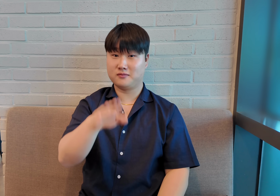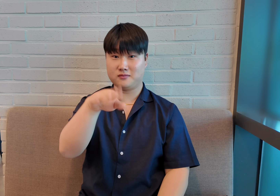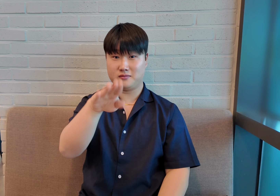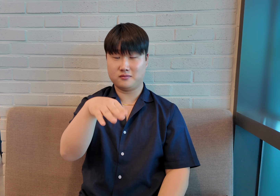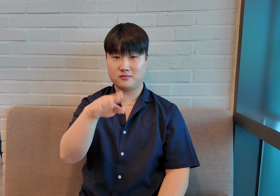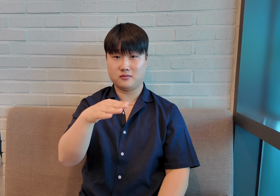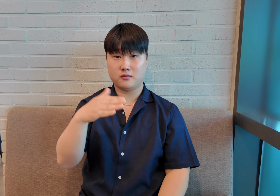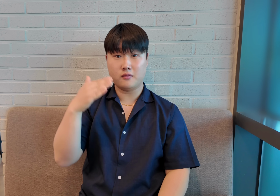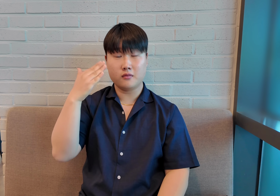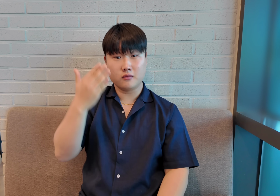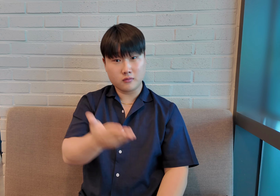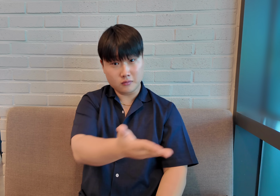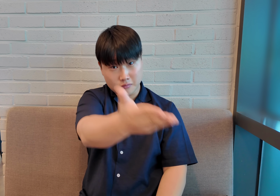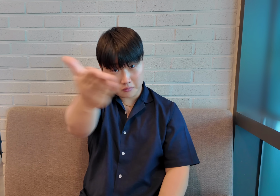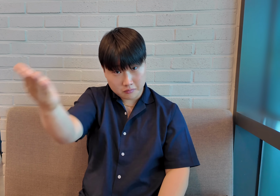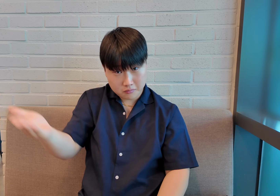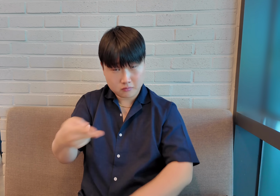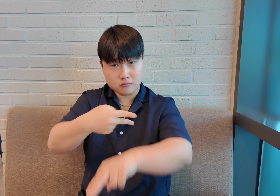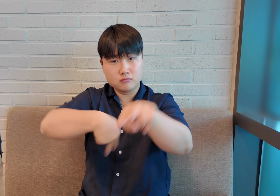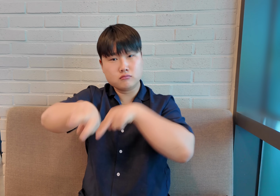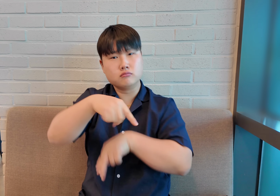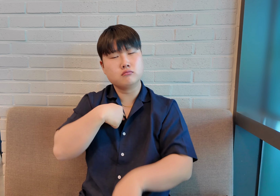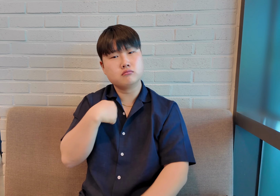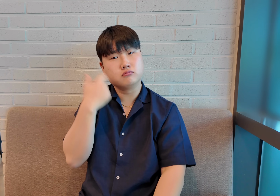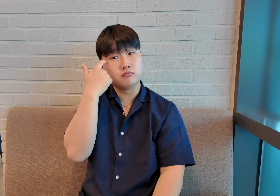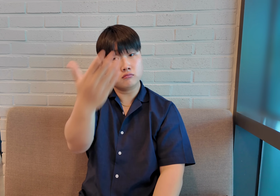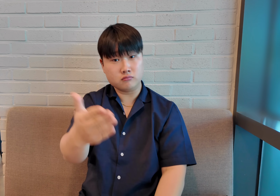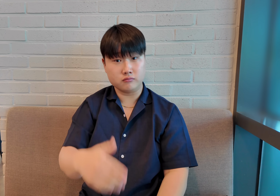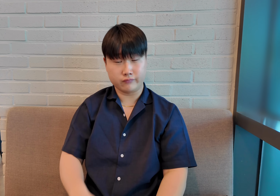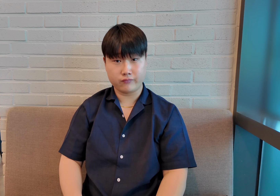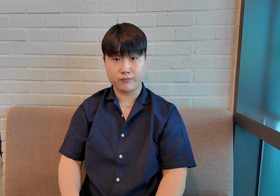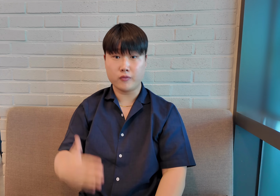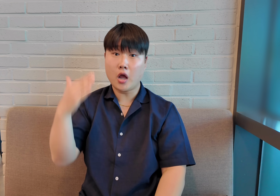everyone, I'll change your position and ask you,